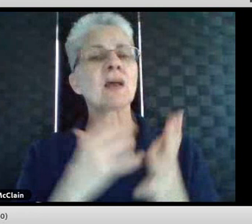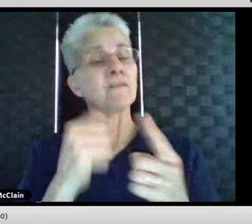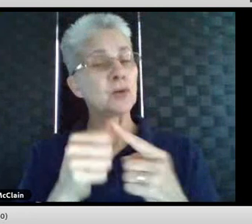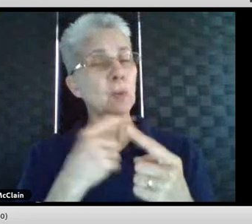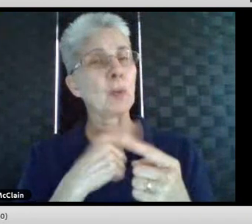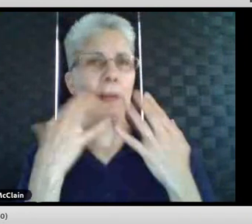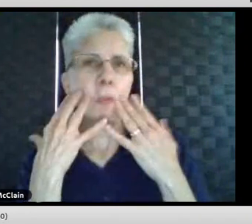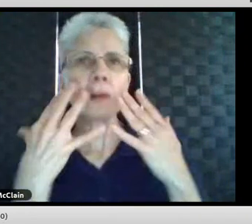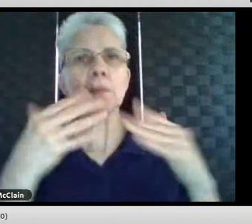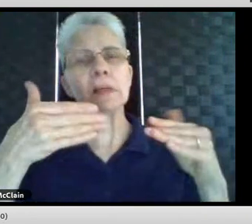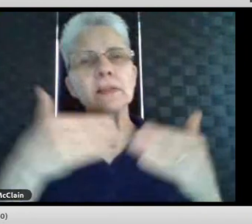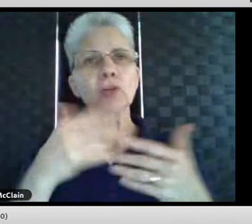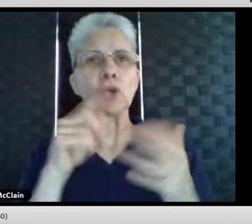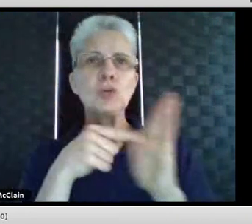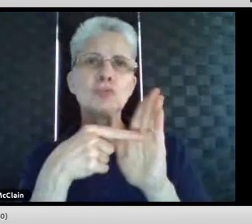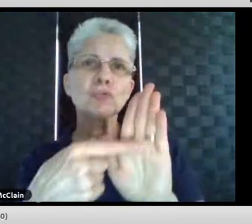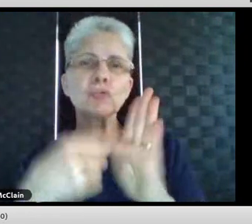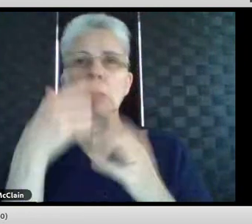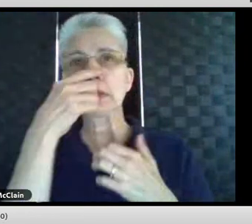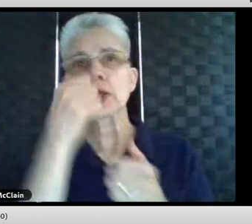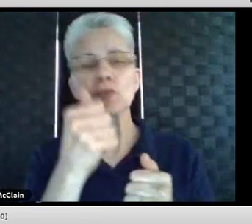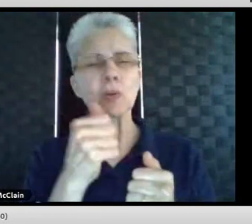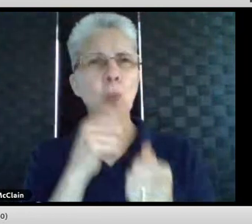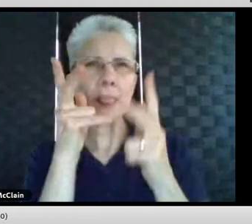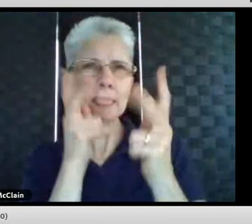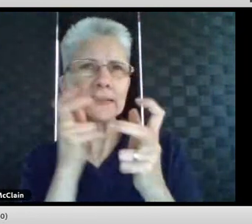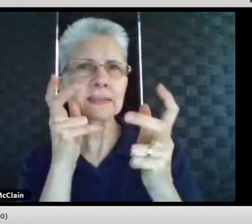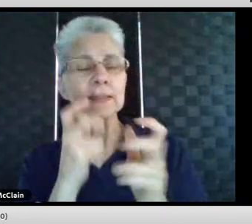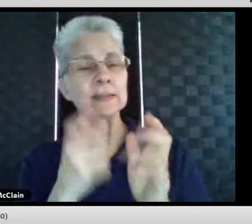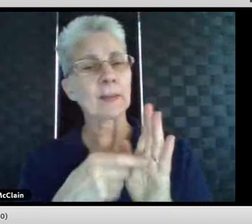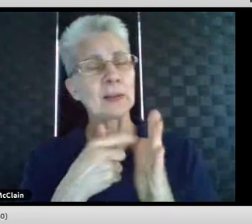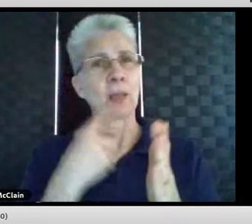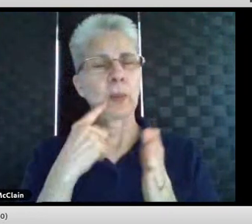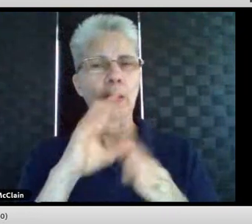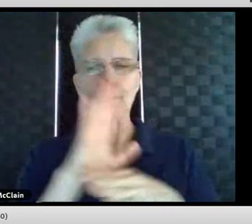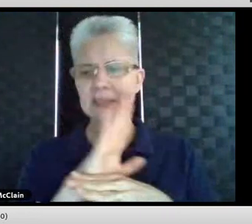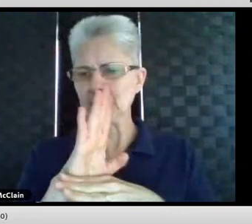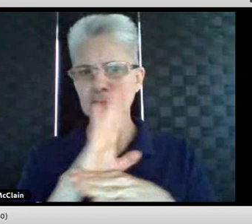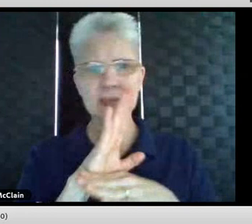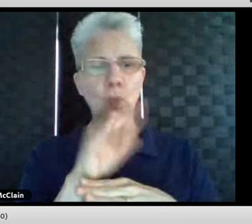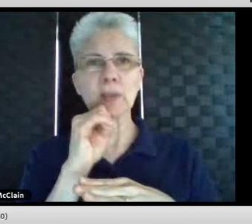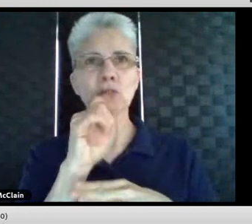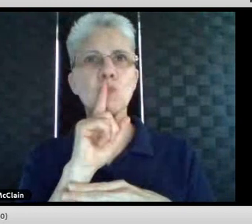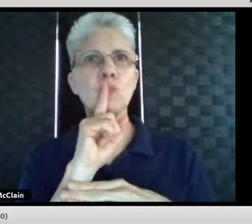We want to show interest. We want to listen. I mean, I think sometimes we get so busy we don't actually listen